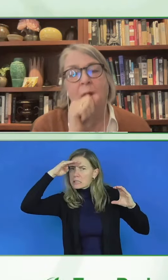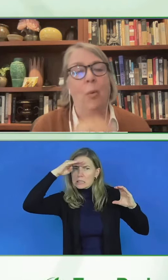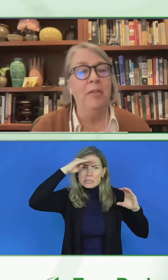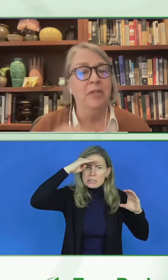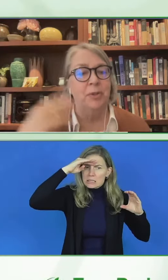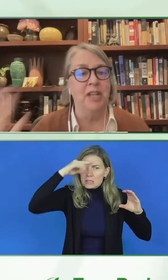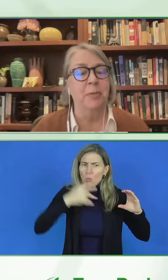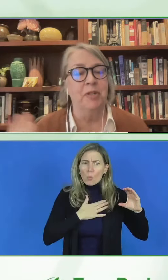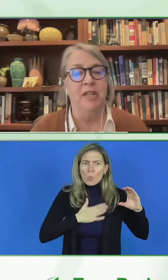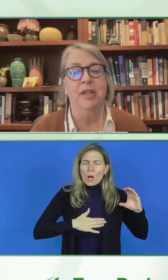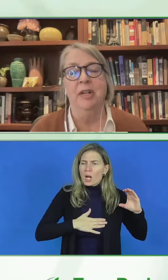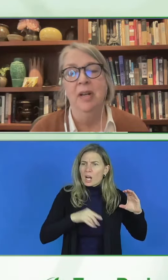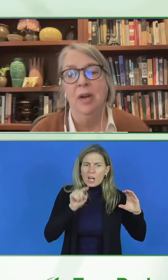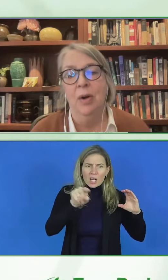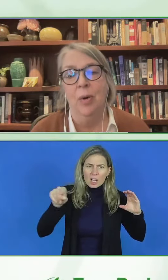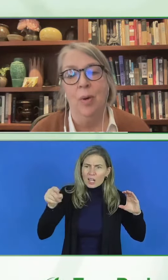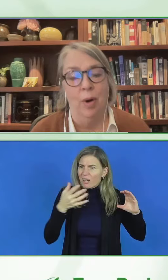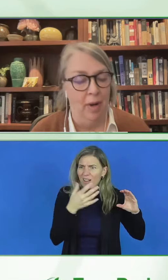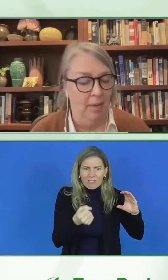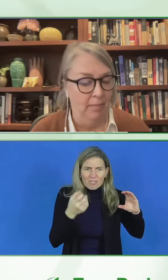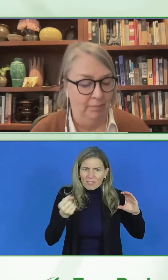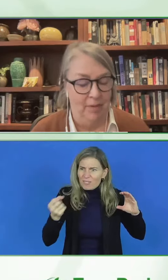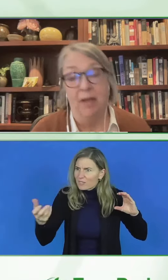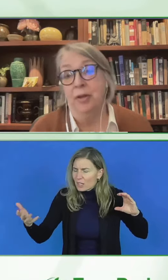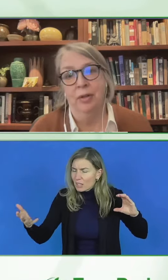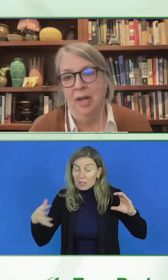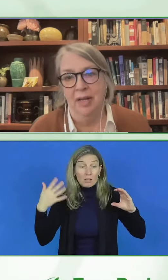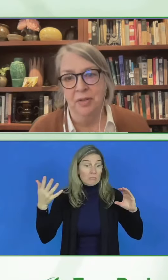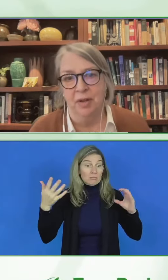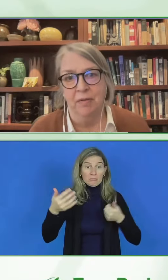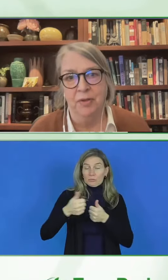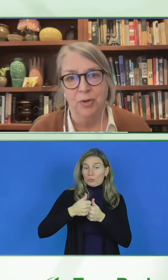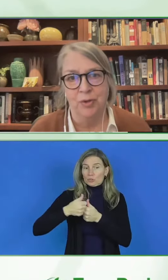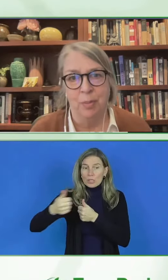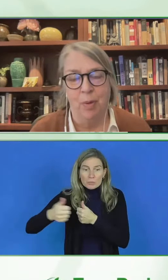Whether it's transportation or other kinds of social support.